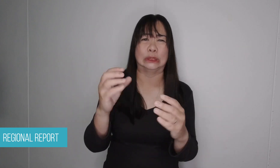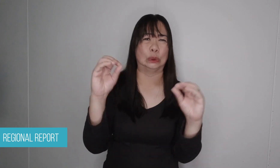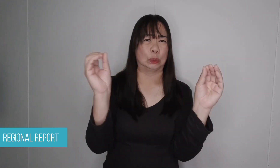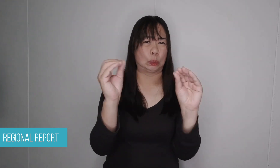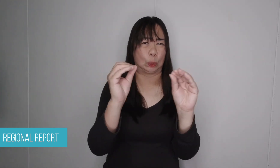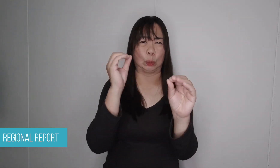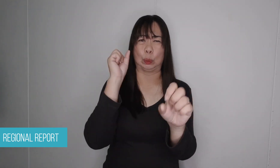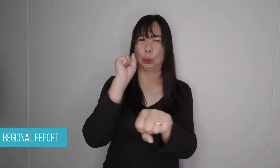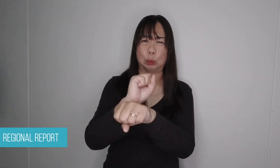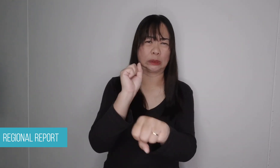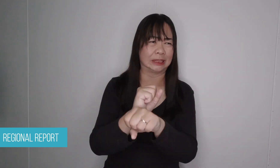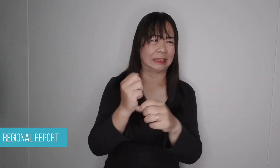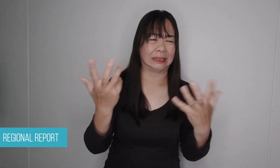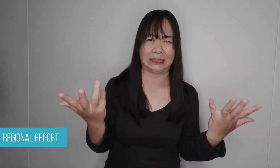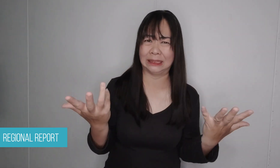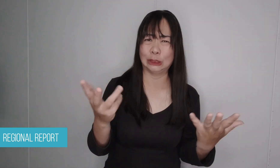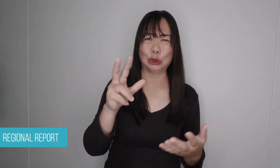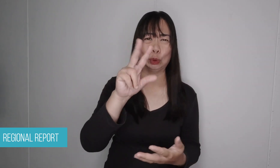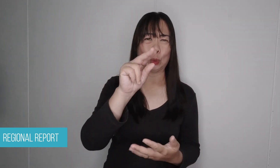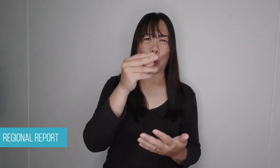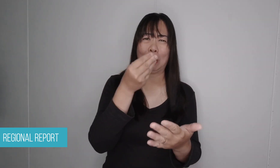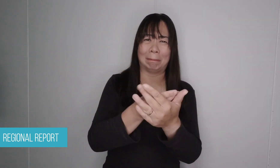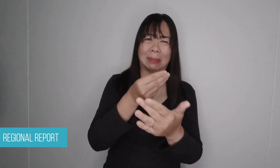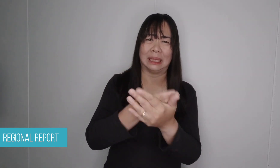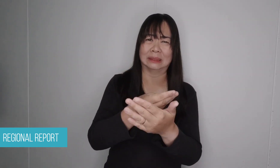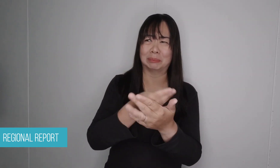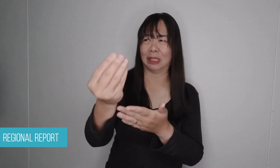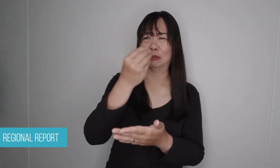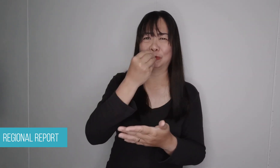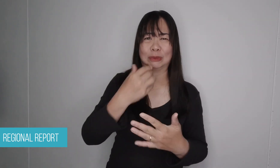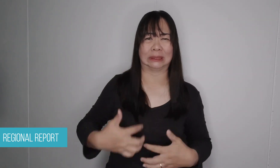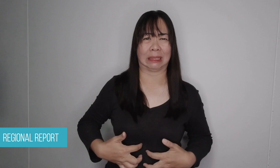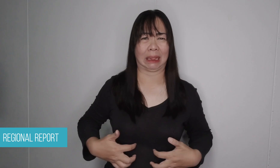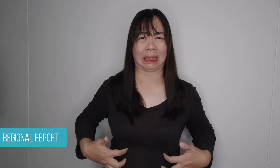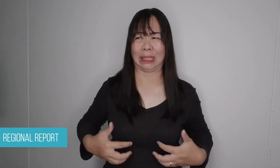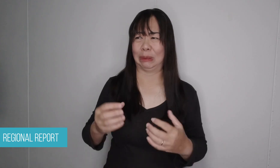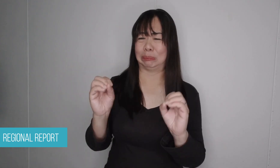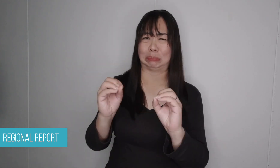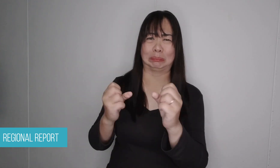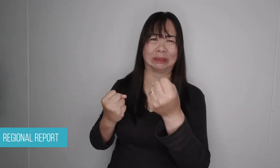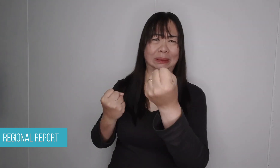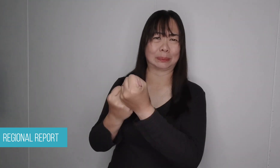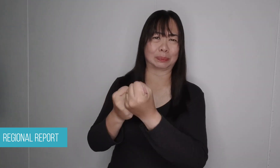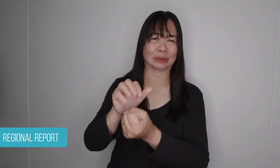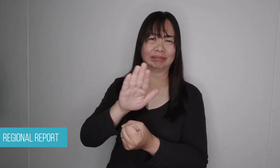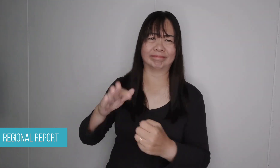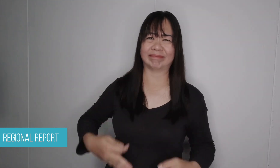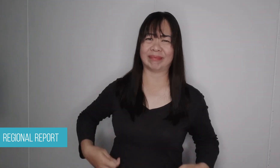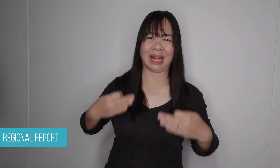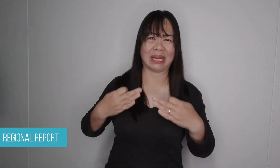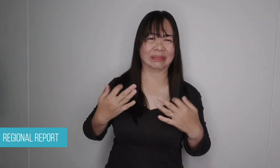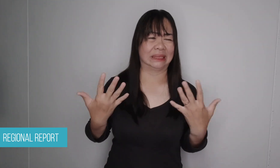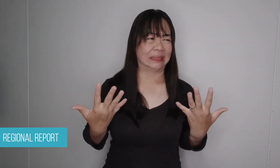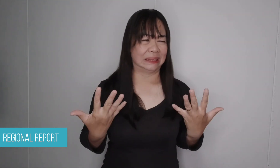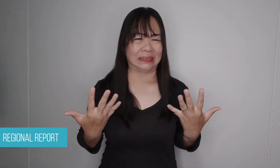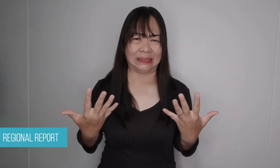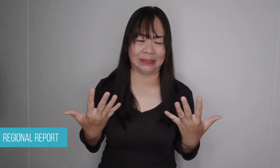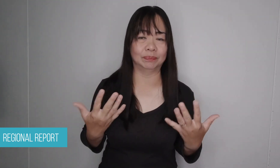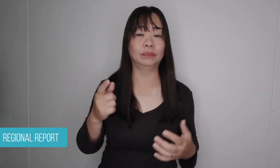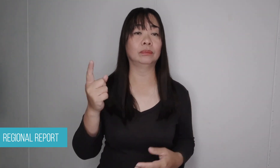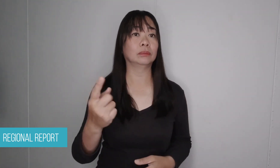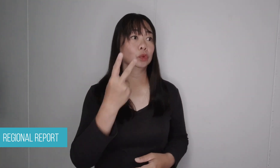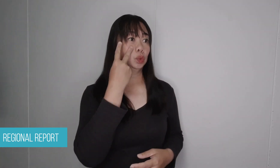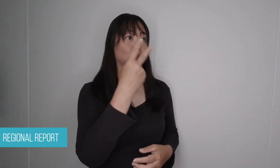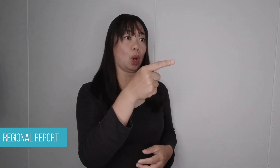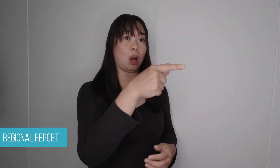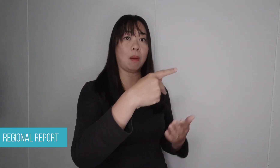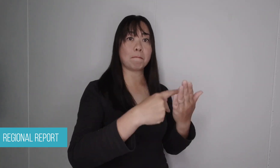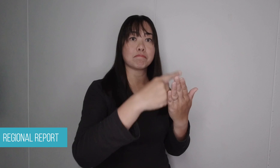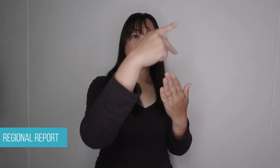They did not have money to buy food or support themselves.